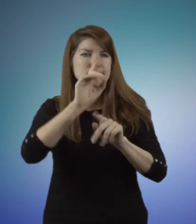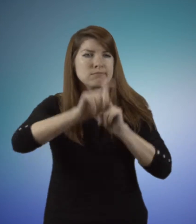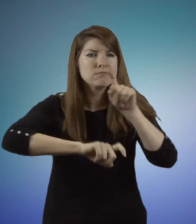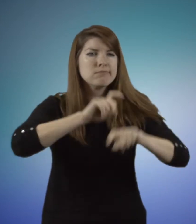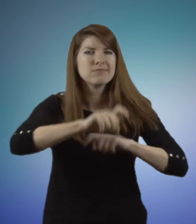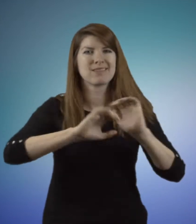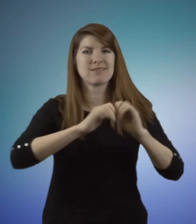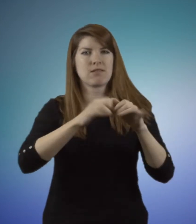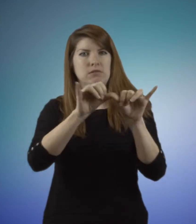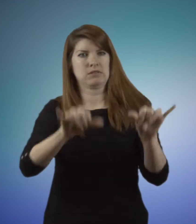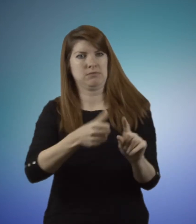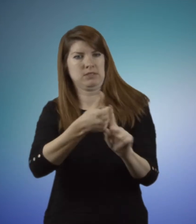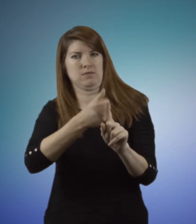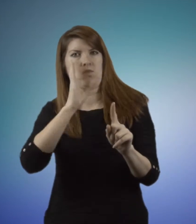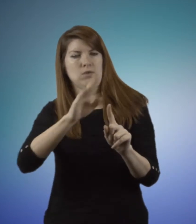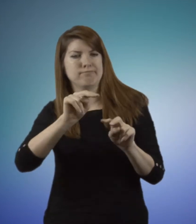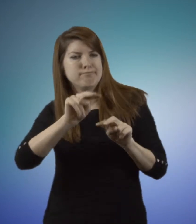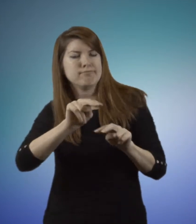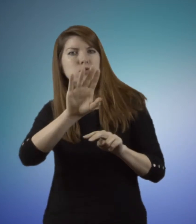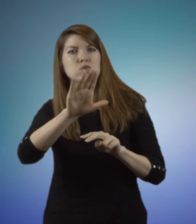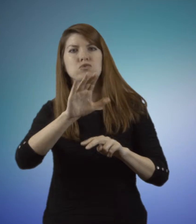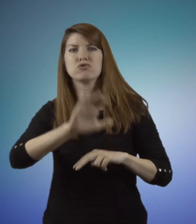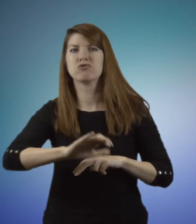about how the system is going to monitor your child's progress.